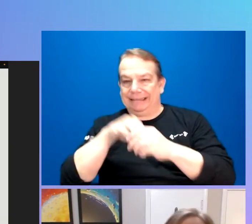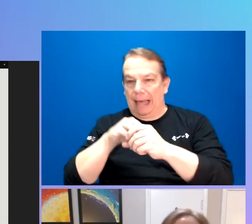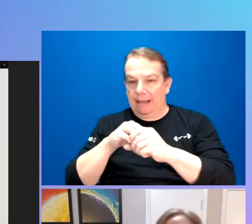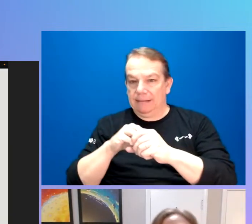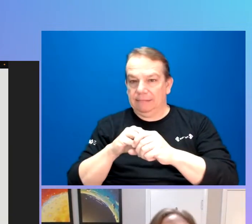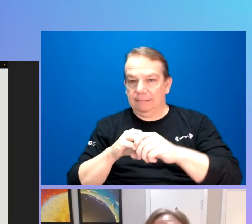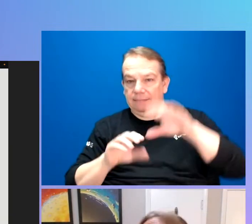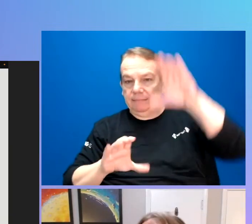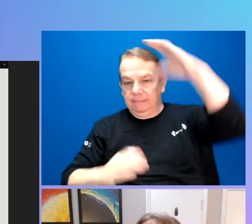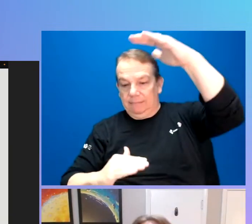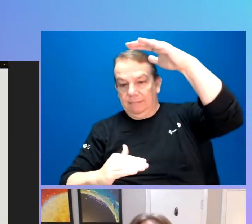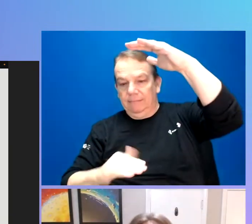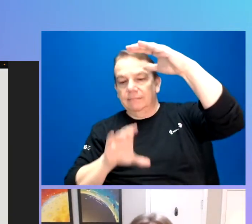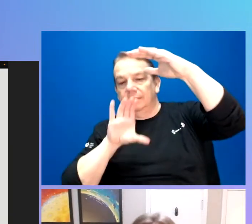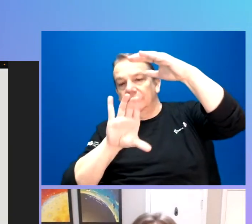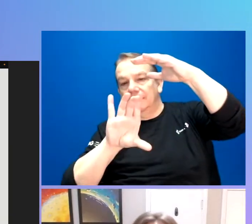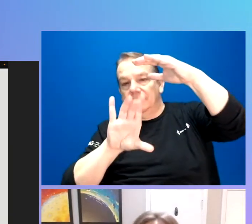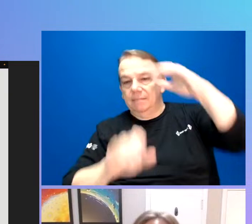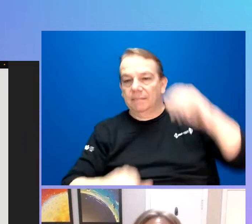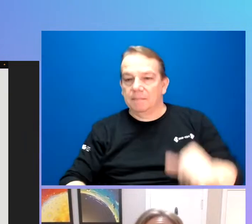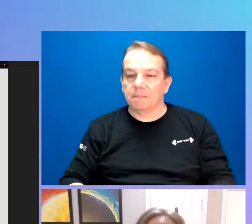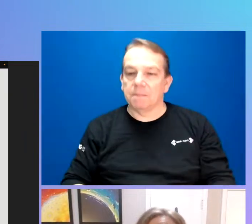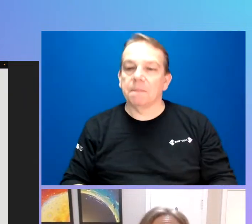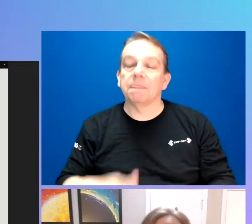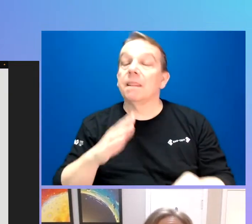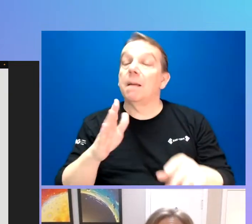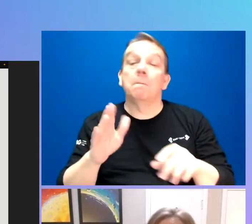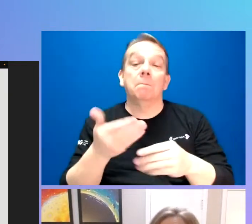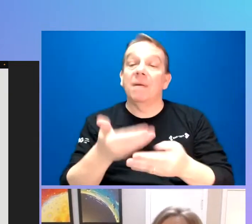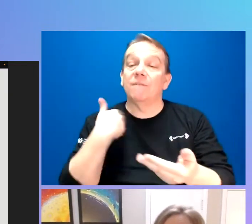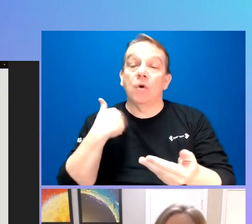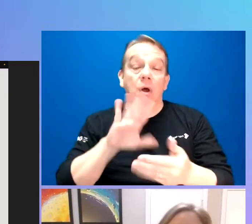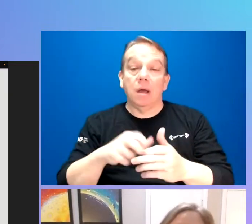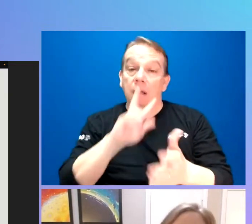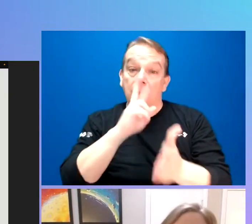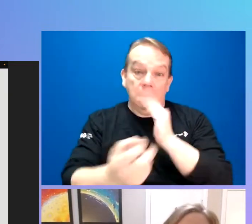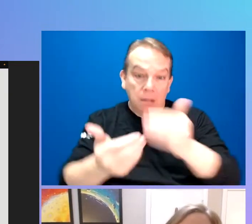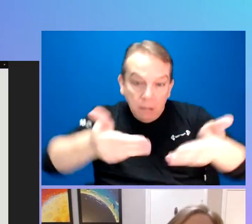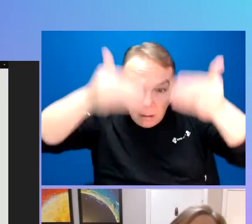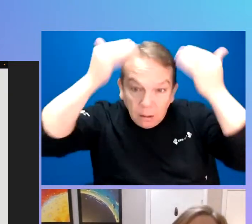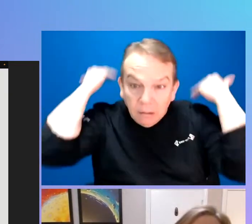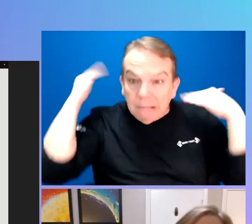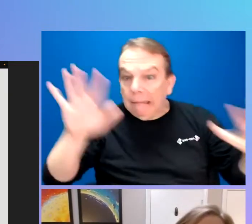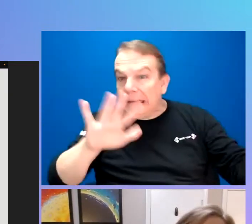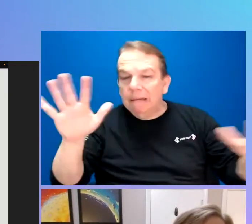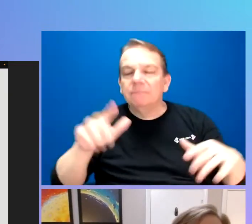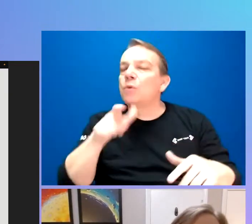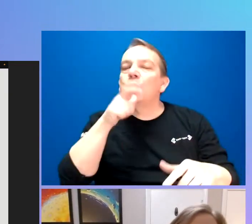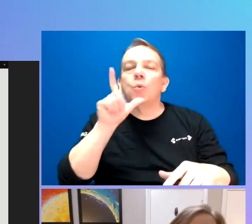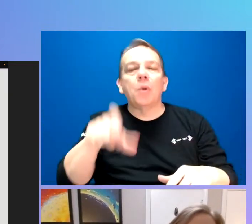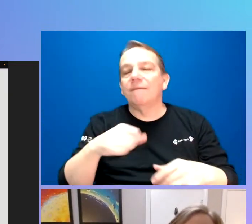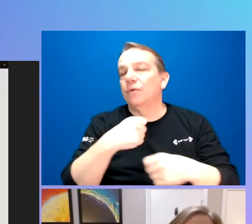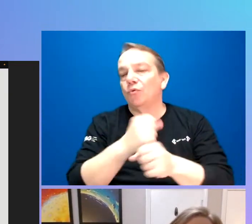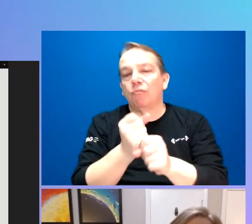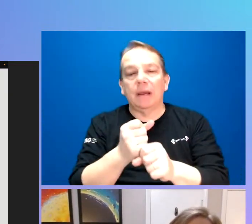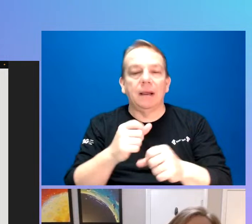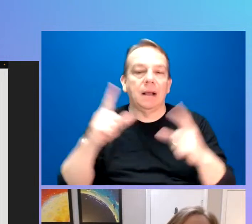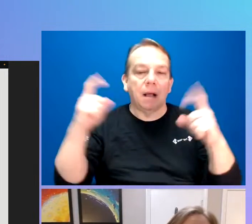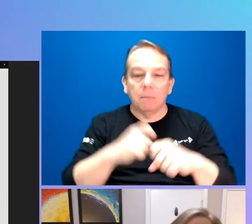. And before we get overwhelmed, I'm not saying we all need to learn how to code complex